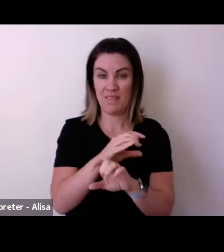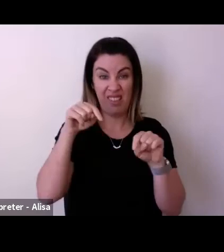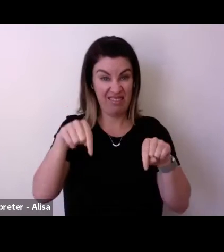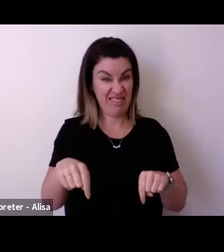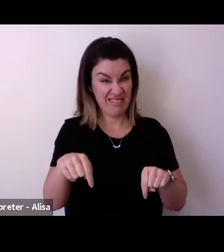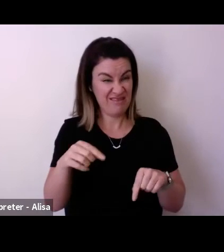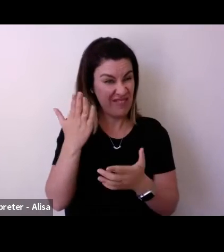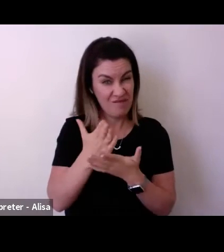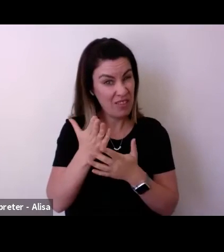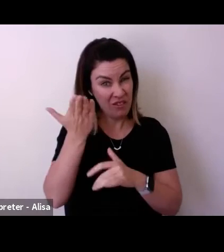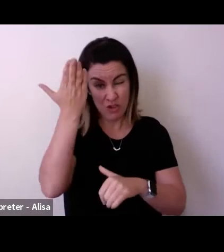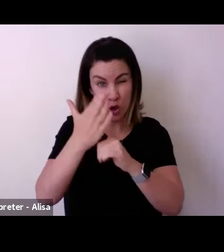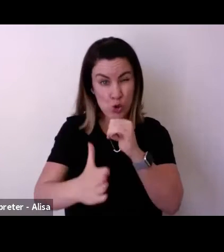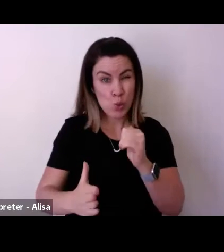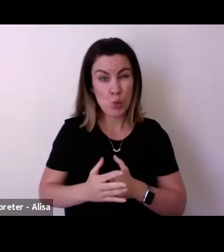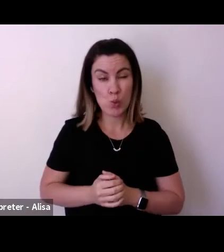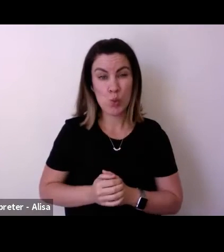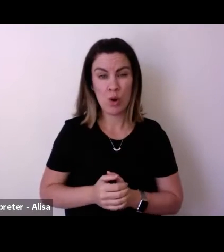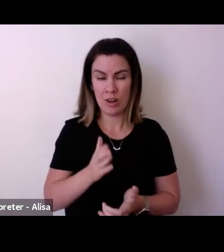new. Generally collaborative effort between Australia's